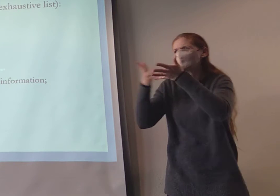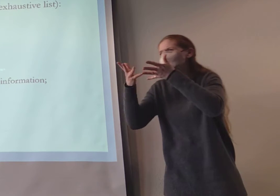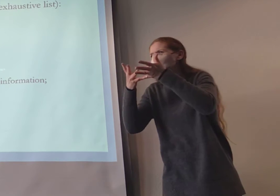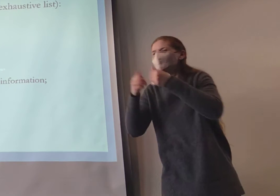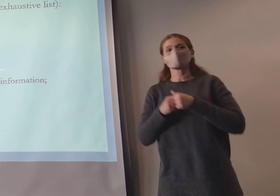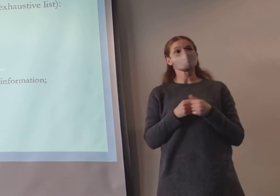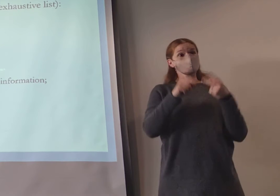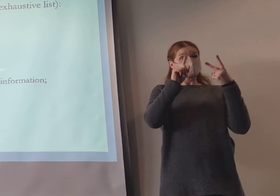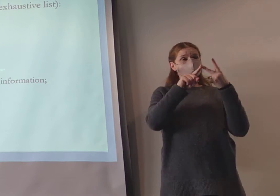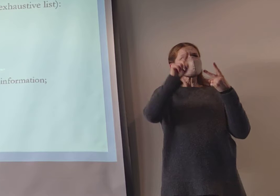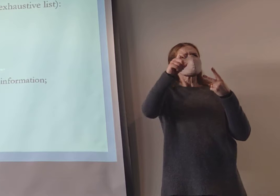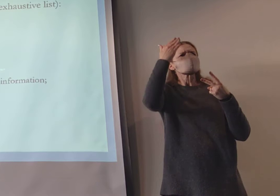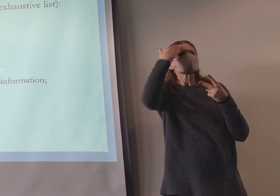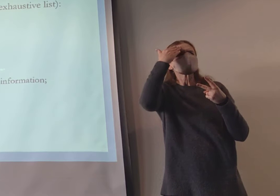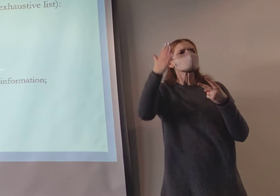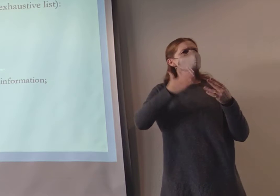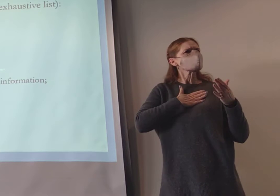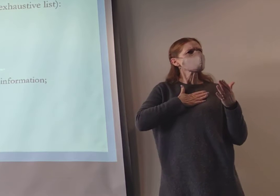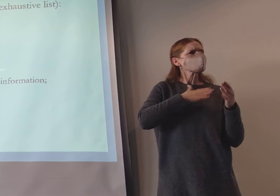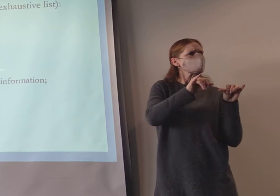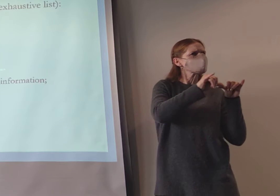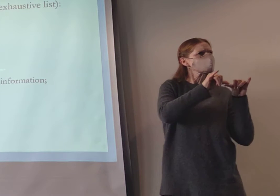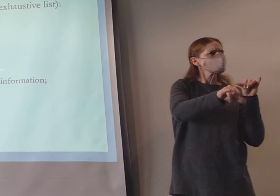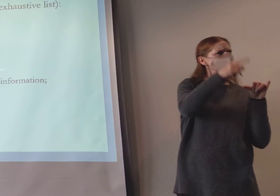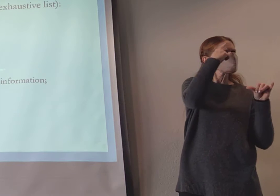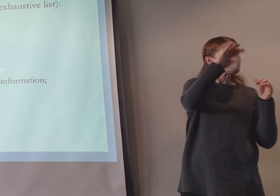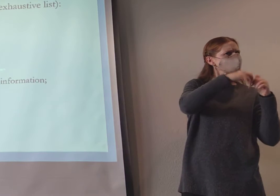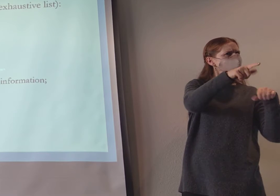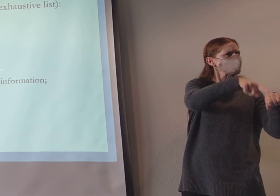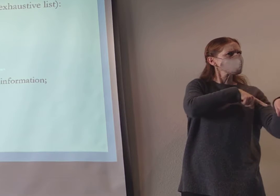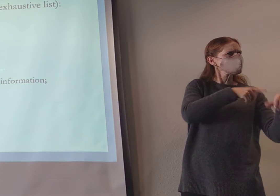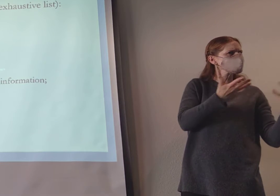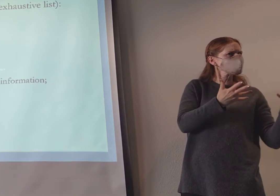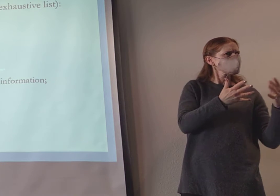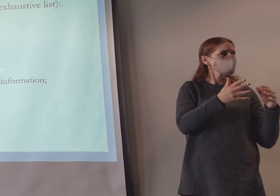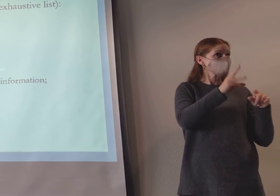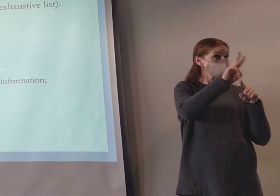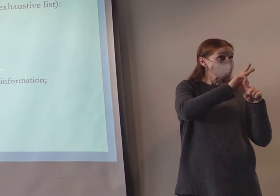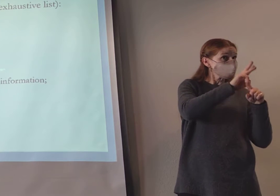Is it a 30 day, month to month, or is it for six months, for nine months, or a year?